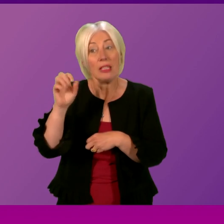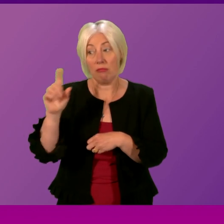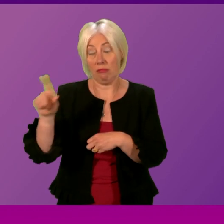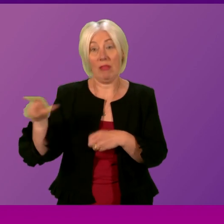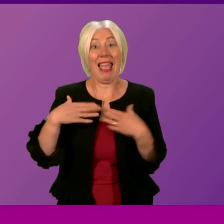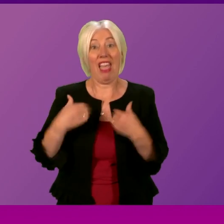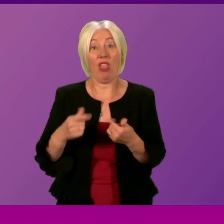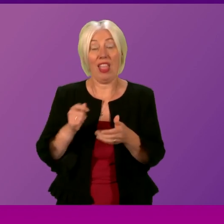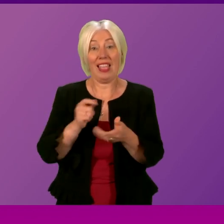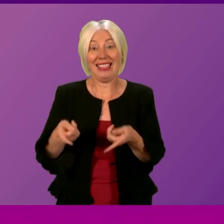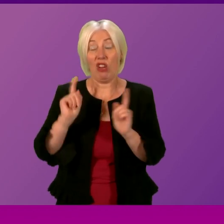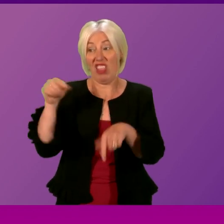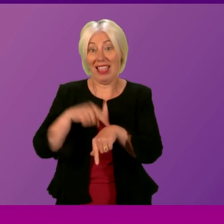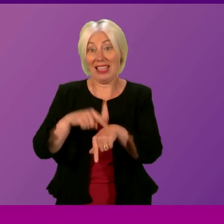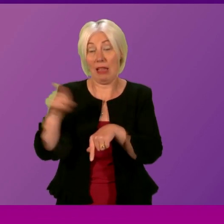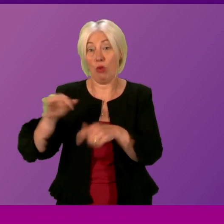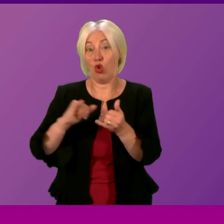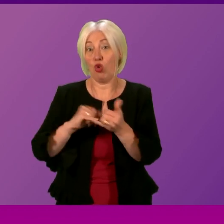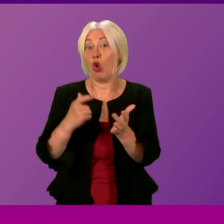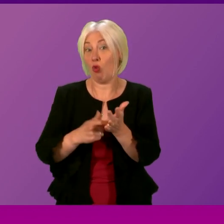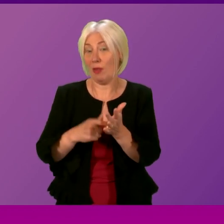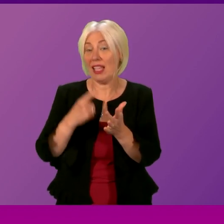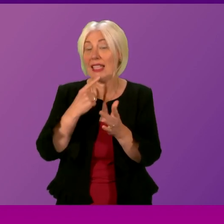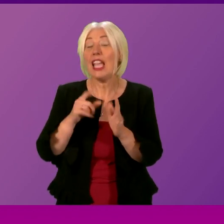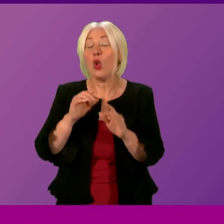promised to end delayed discharge by the end of that year. So,